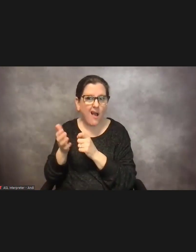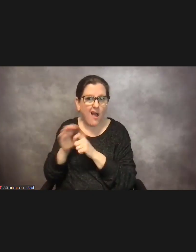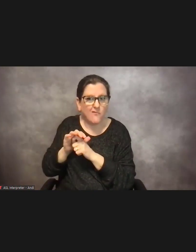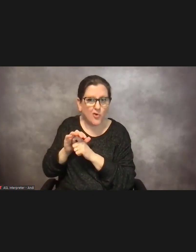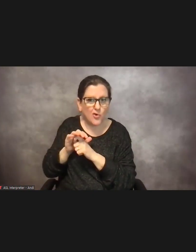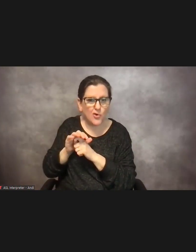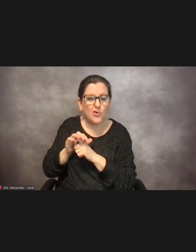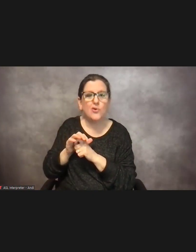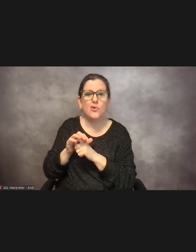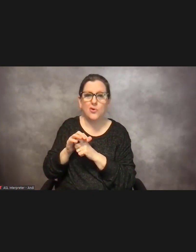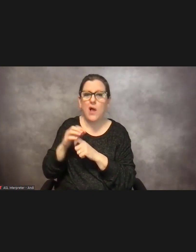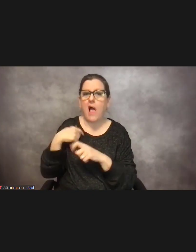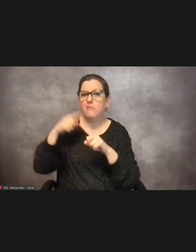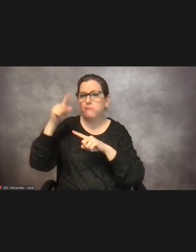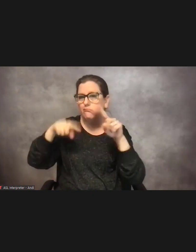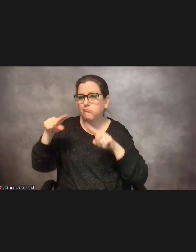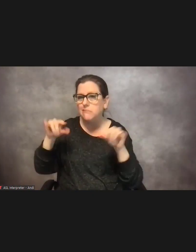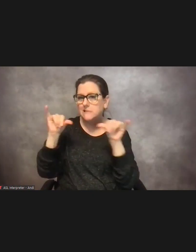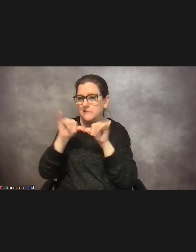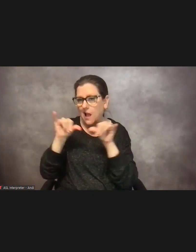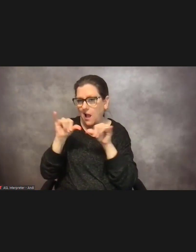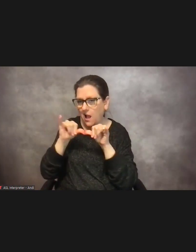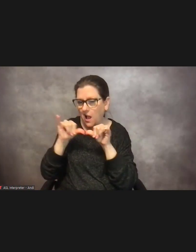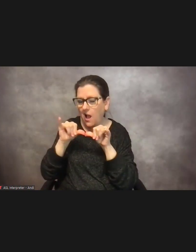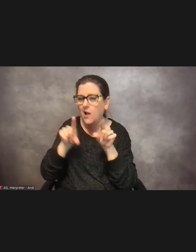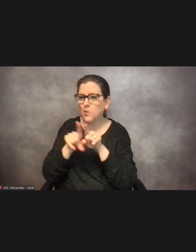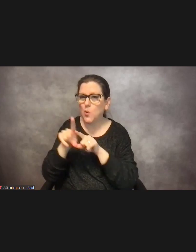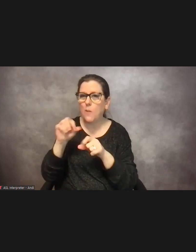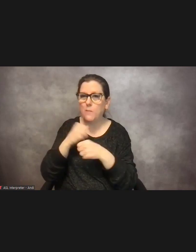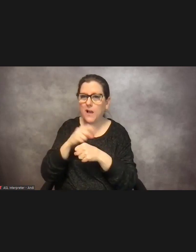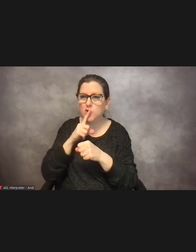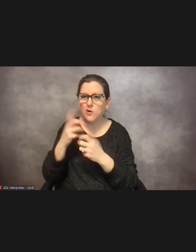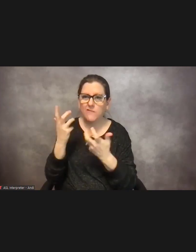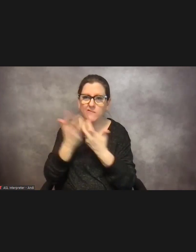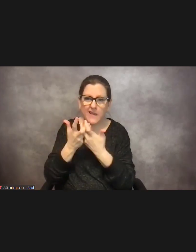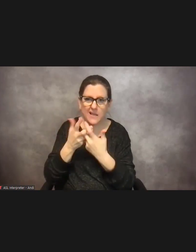in a variety of sizes to ensure a really snug fit.